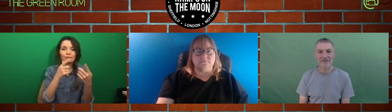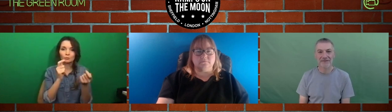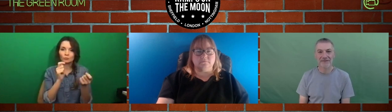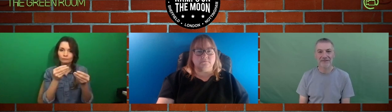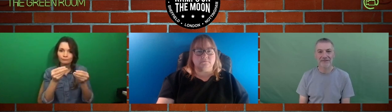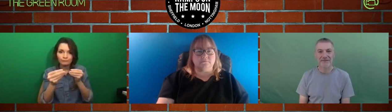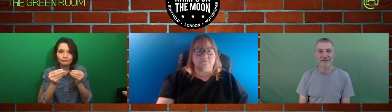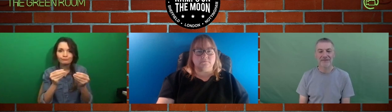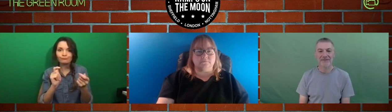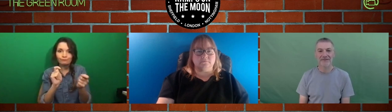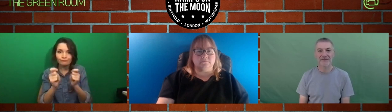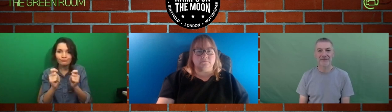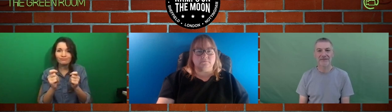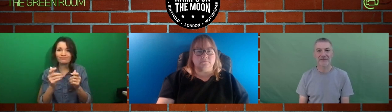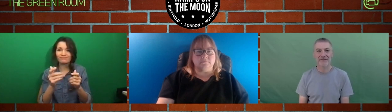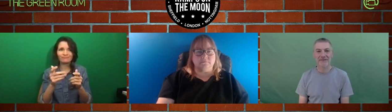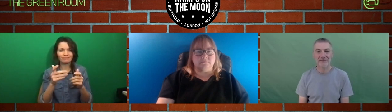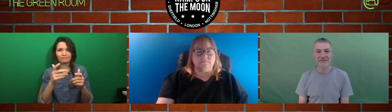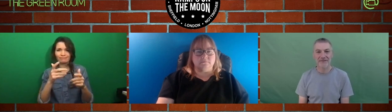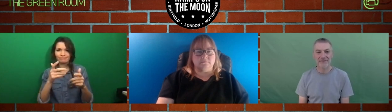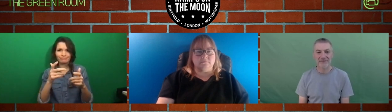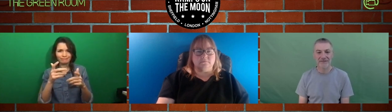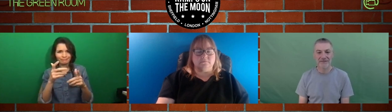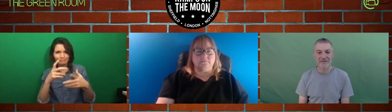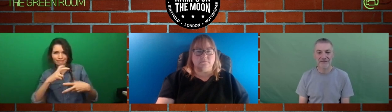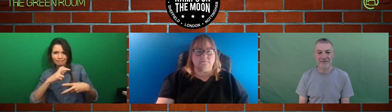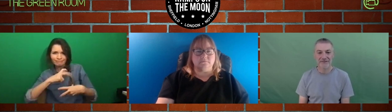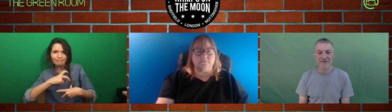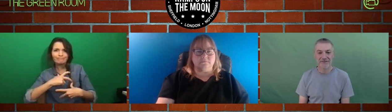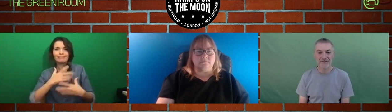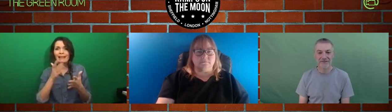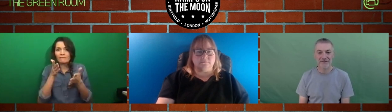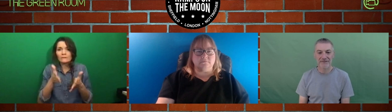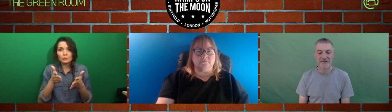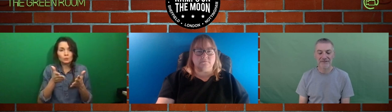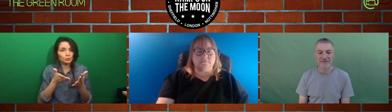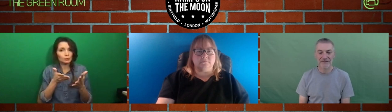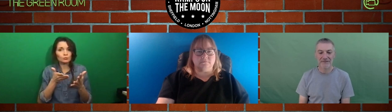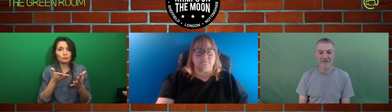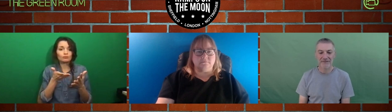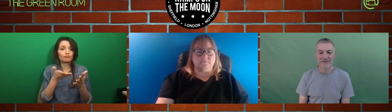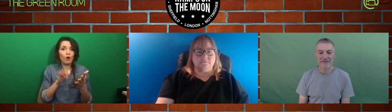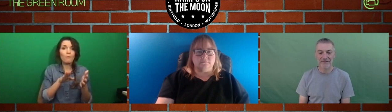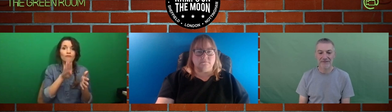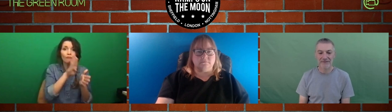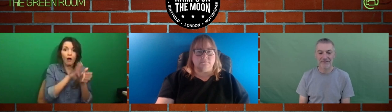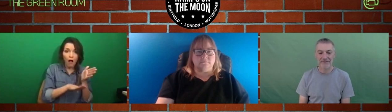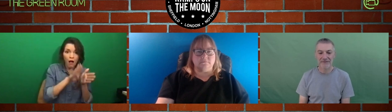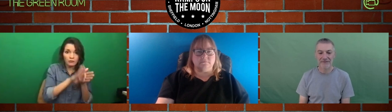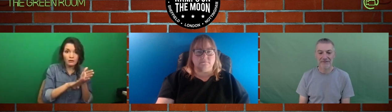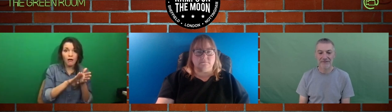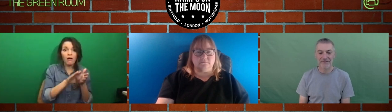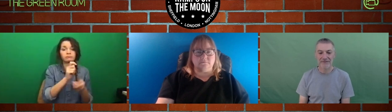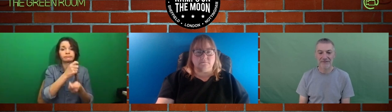to be room for maneuver and flexibility as you go from rehearsal into tech into shows into